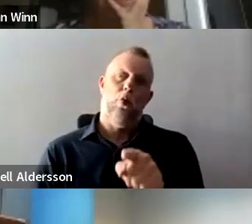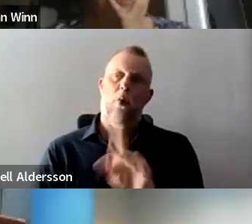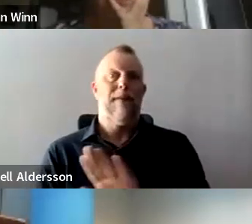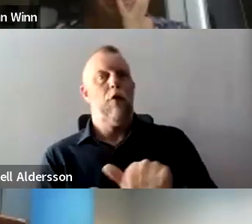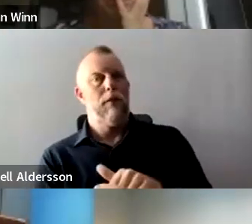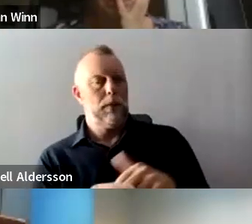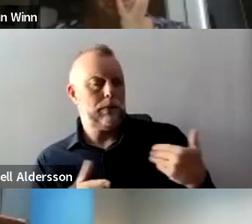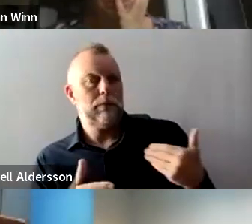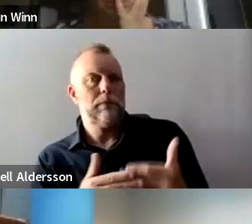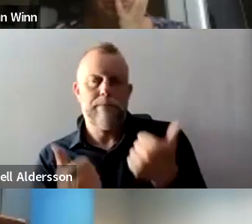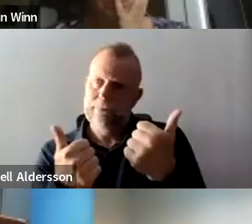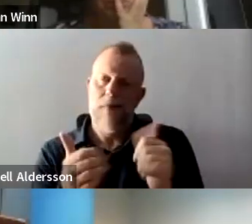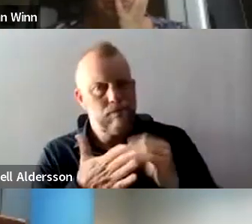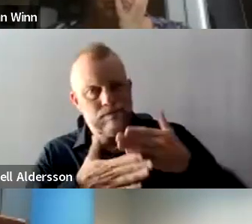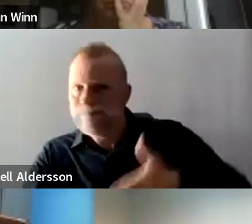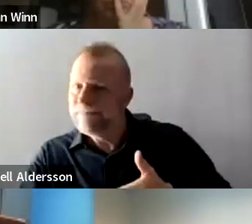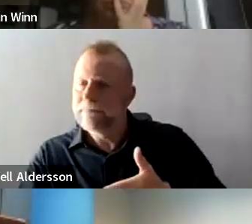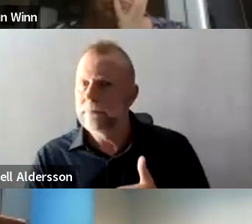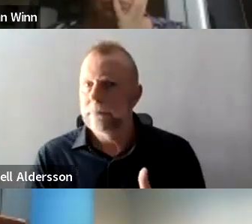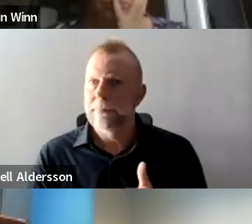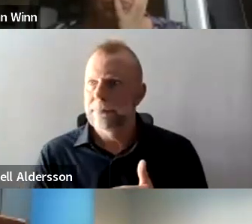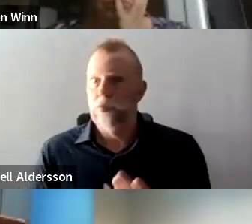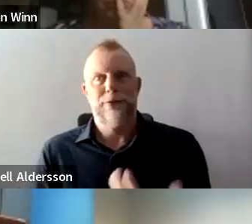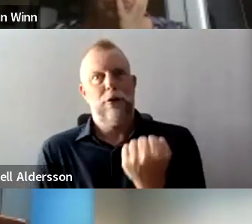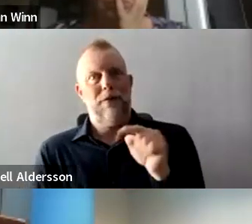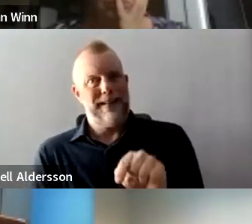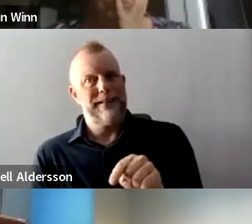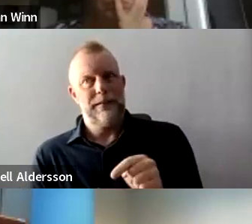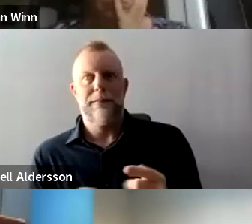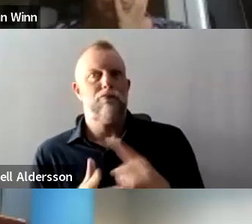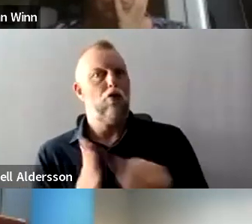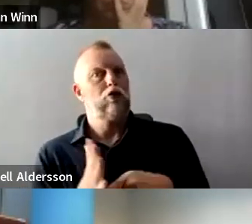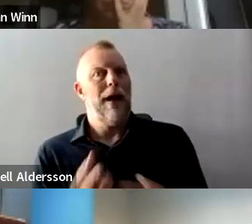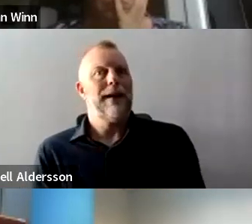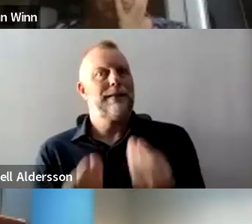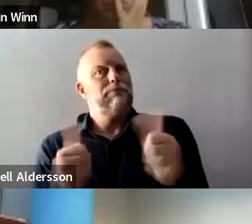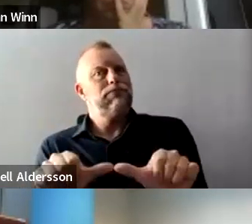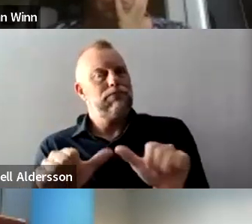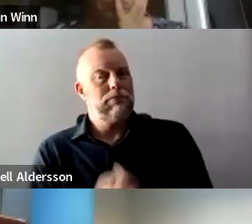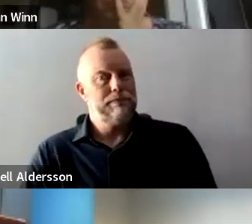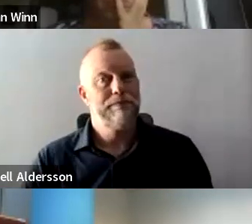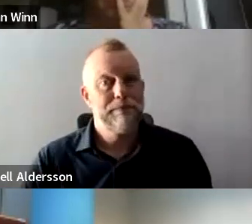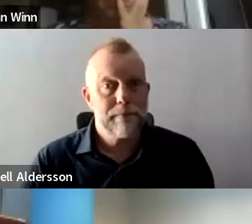made and all the hard work that's gone into bringing this project to fruition.